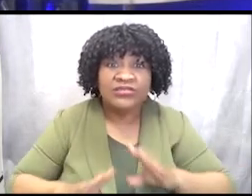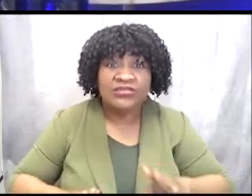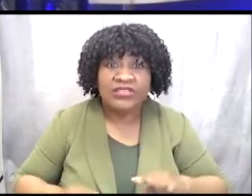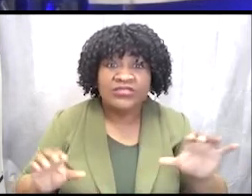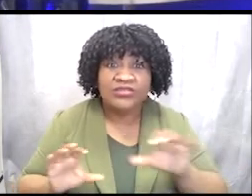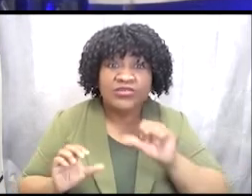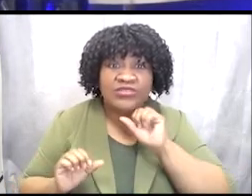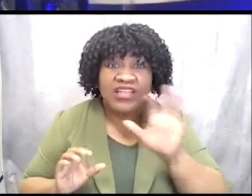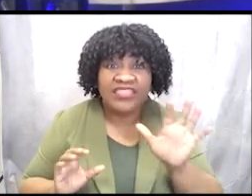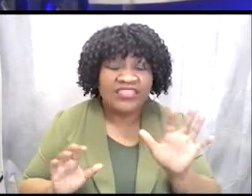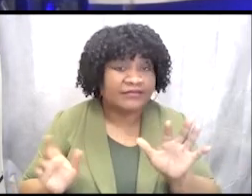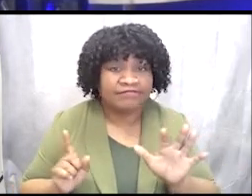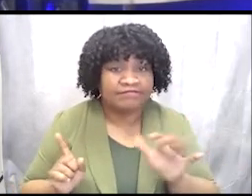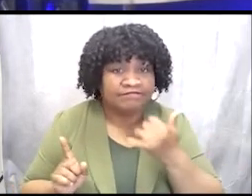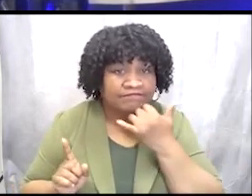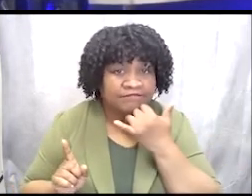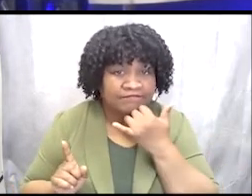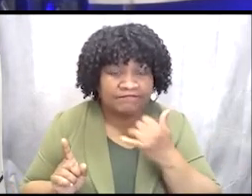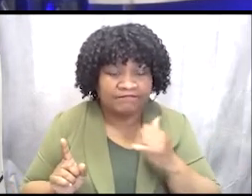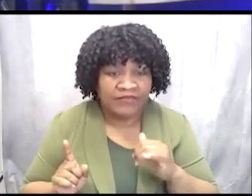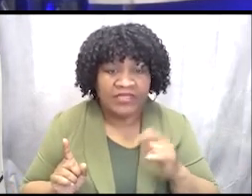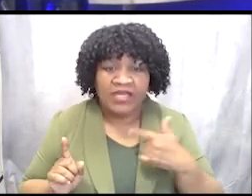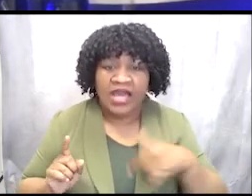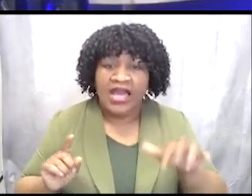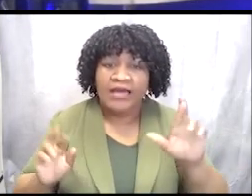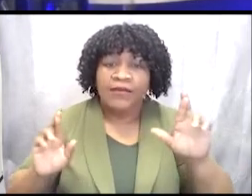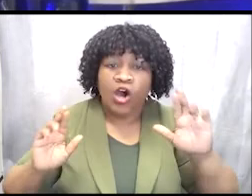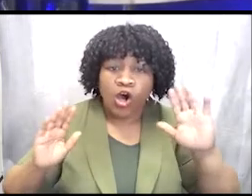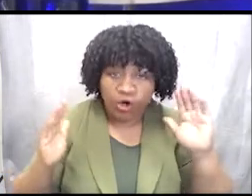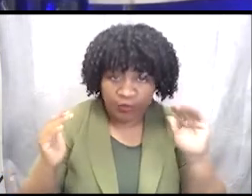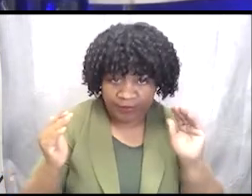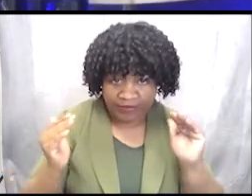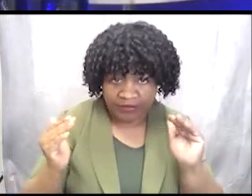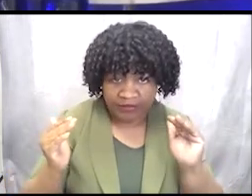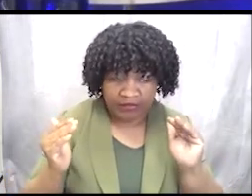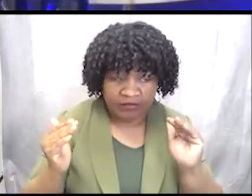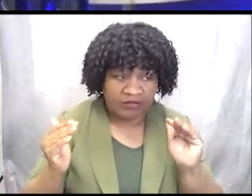And so I would hope that centers like BERC would be places